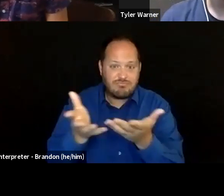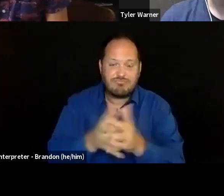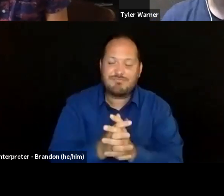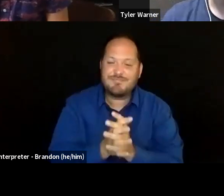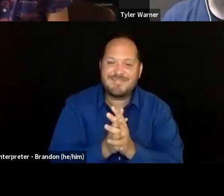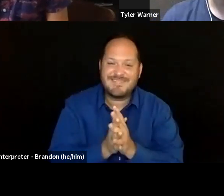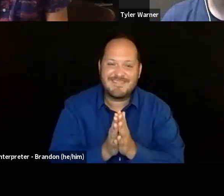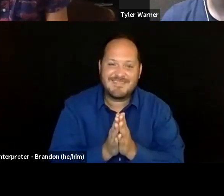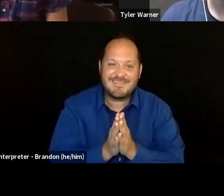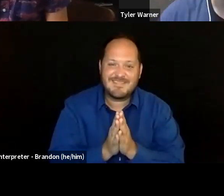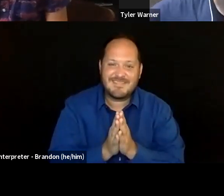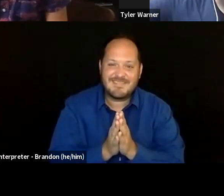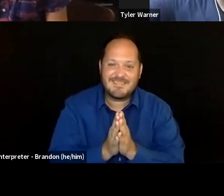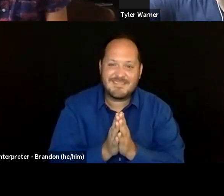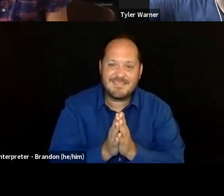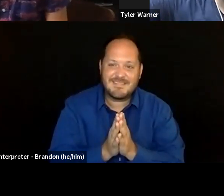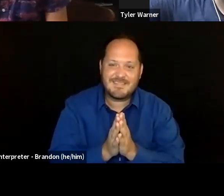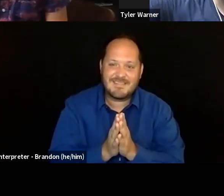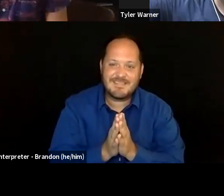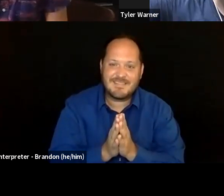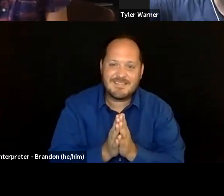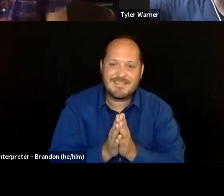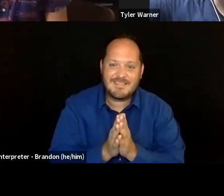The education is, you know, sort of for ourselves and for our